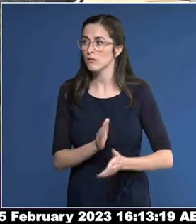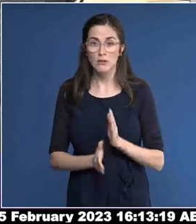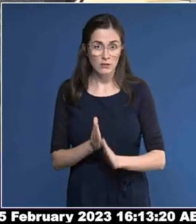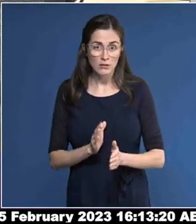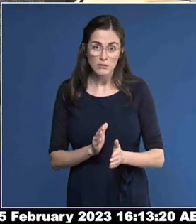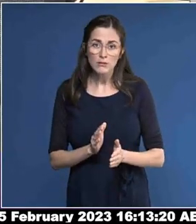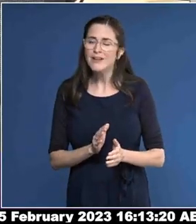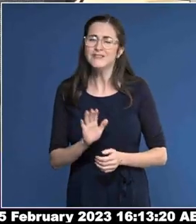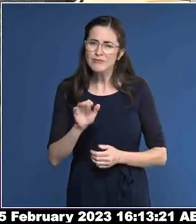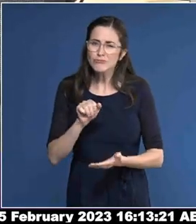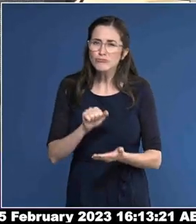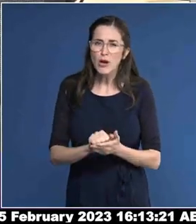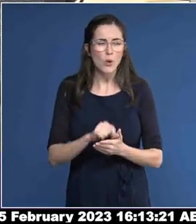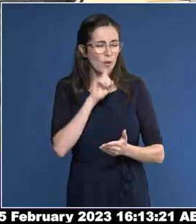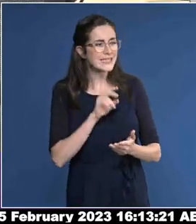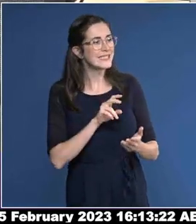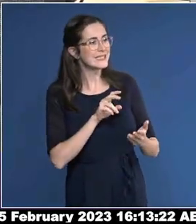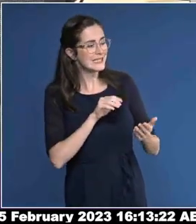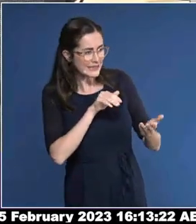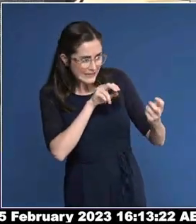It's working with a participant to understand their specific needs,